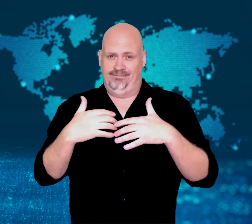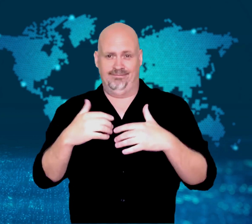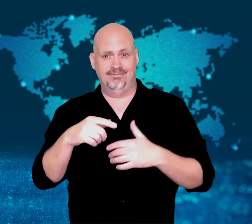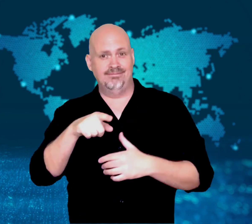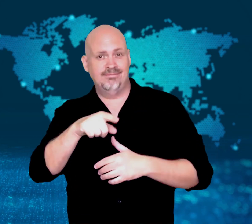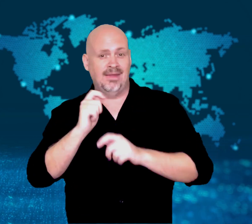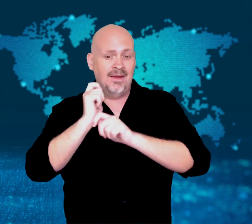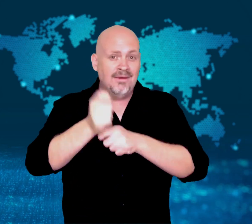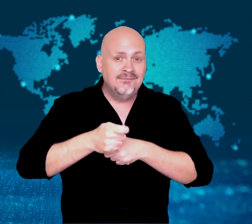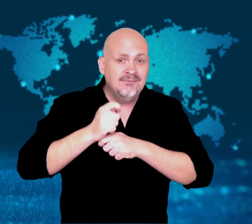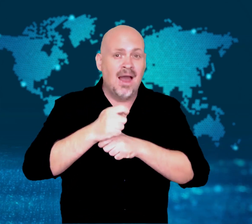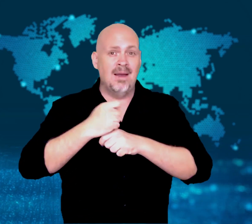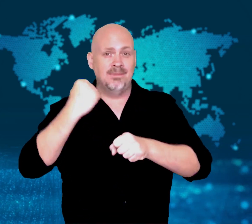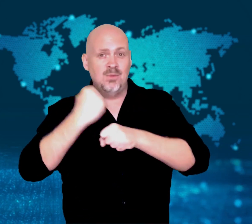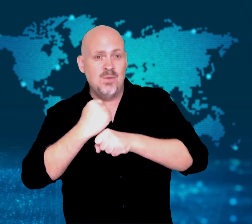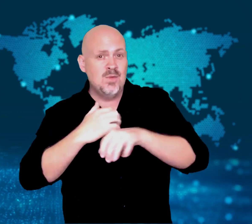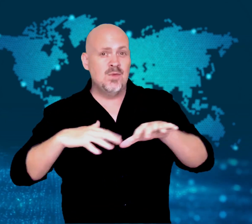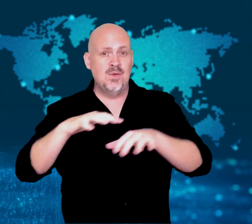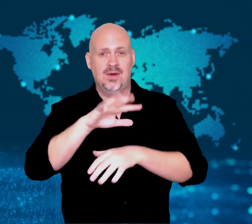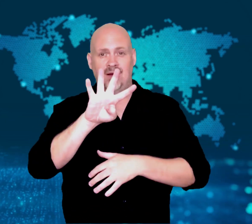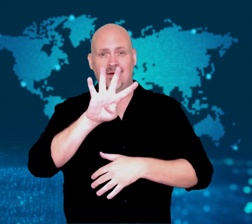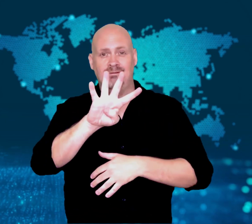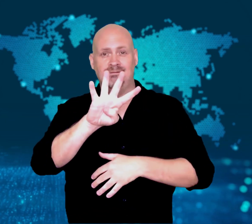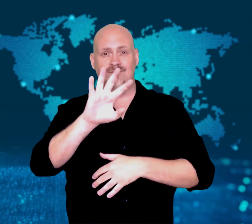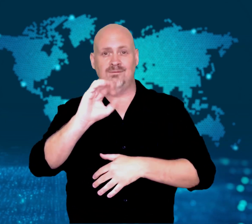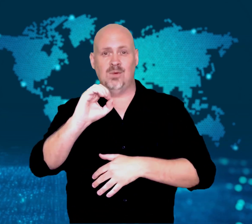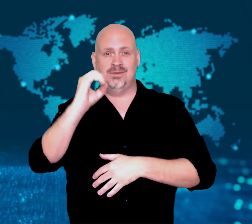Harvests have been a lot smaller.